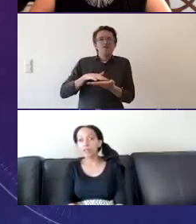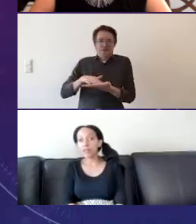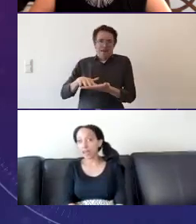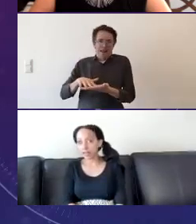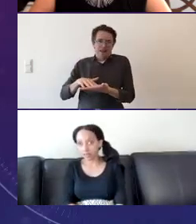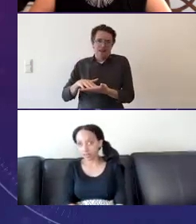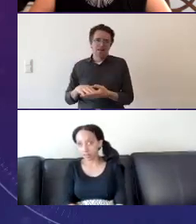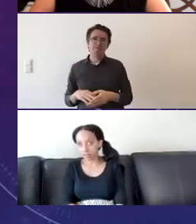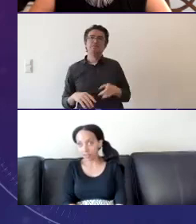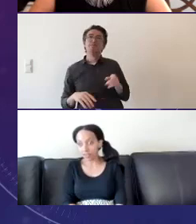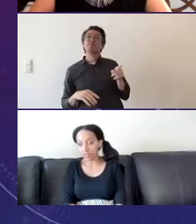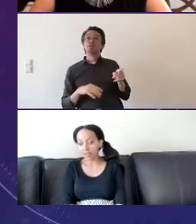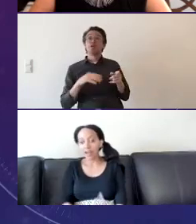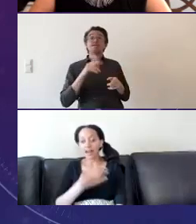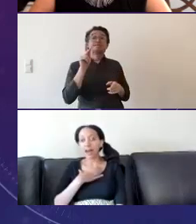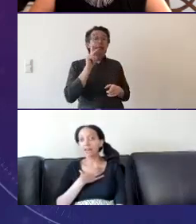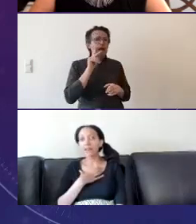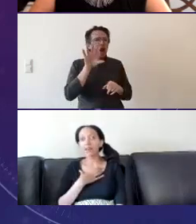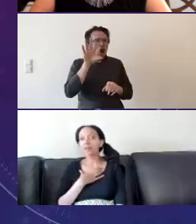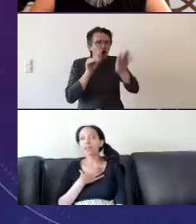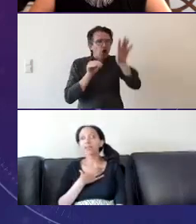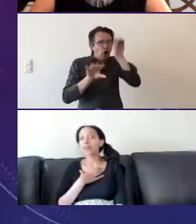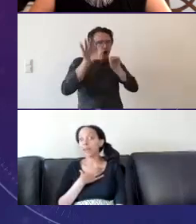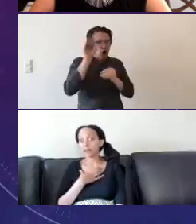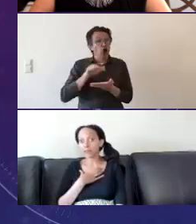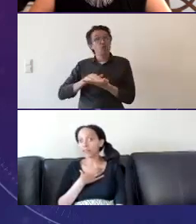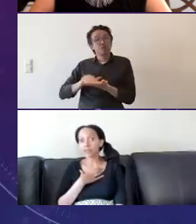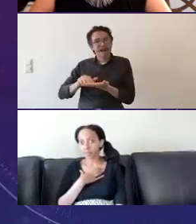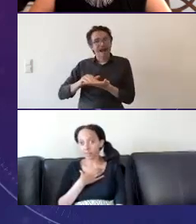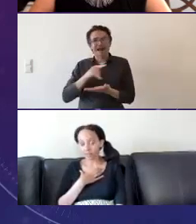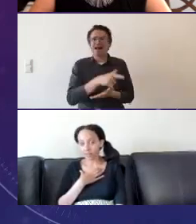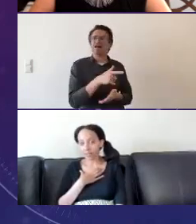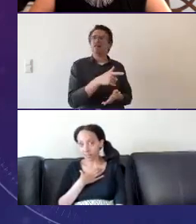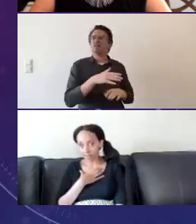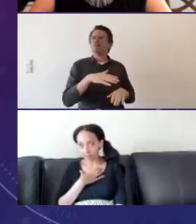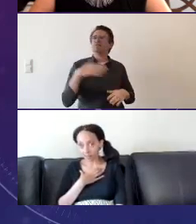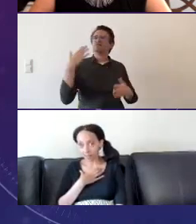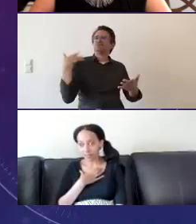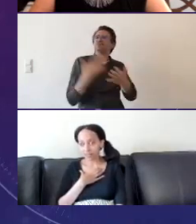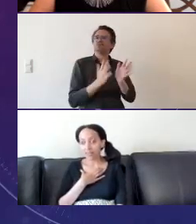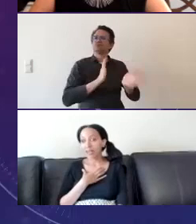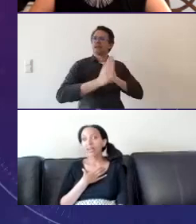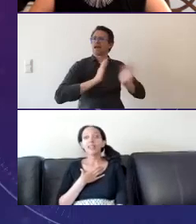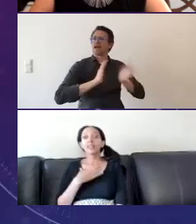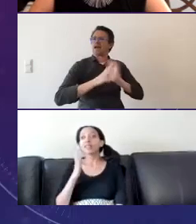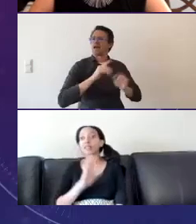sign language I'm very much a beginner and still learning sign language so lots